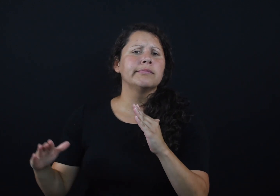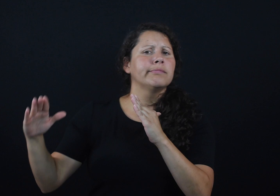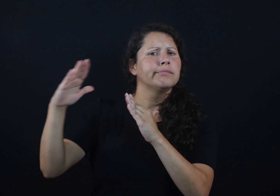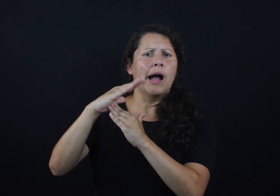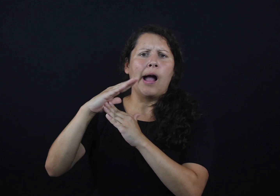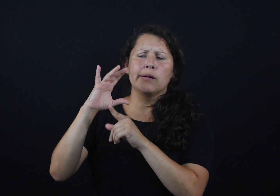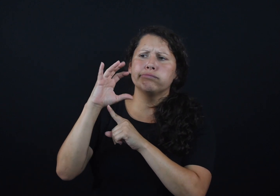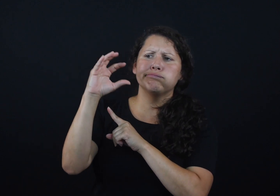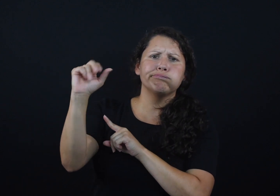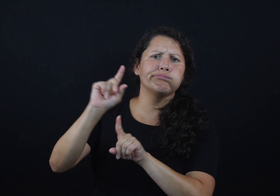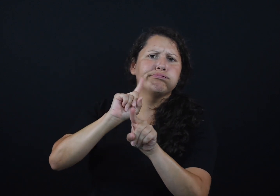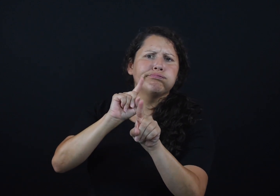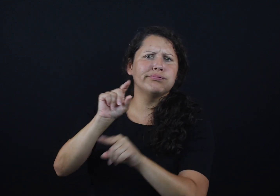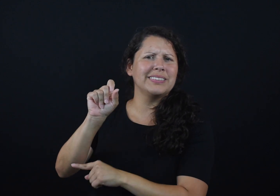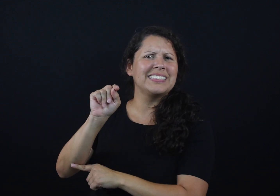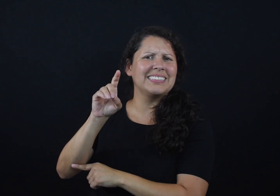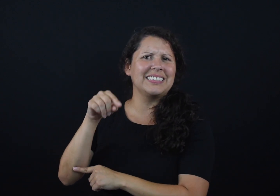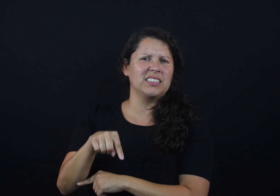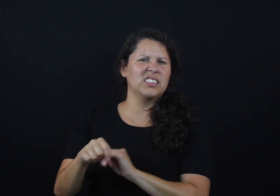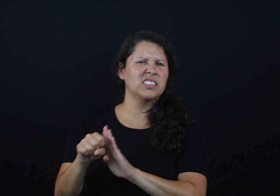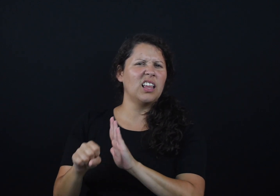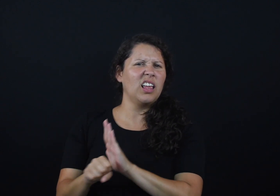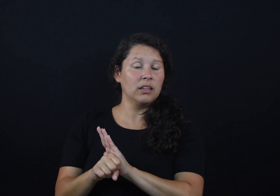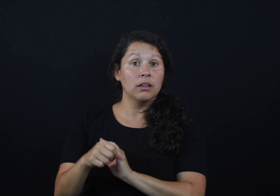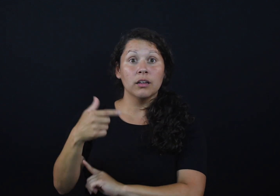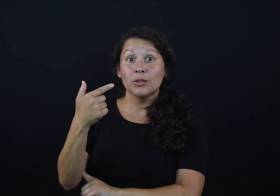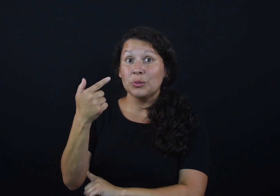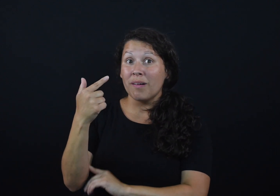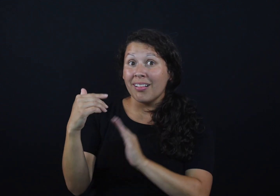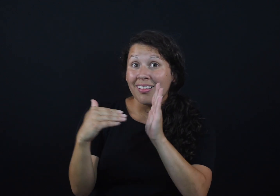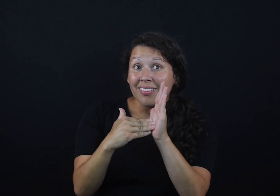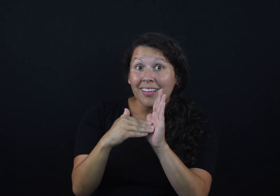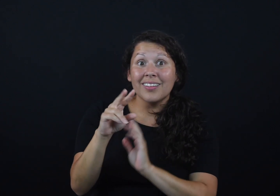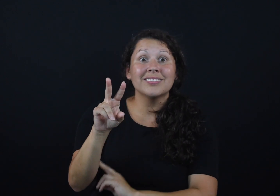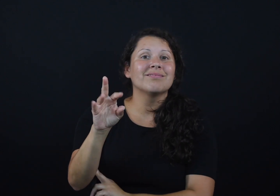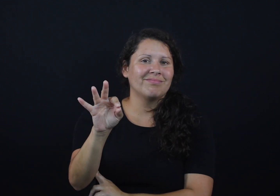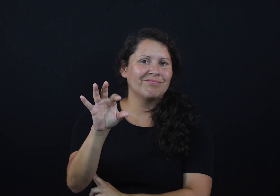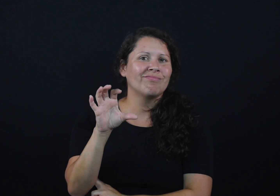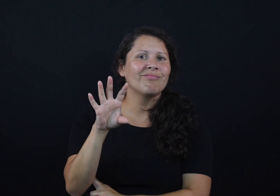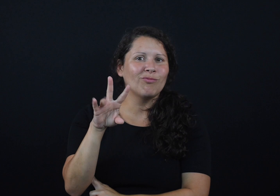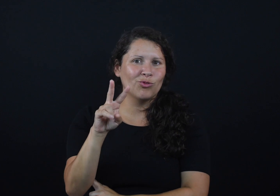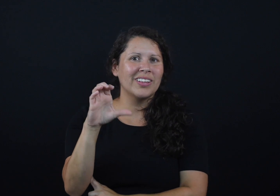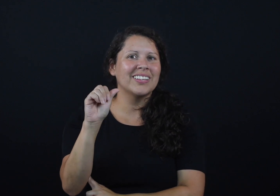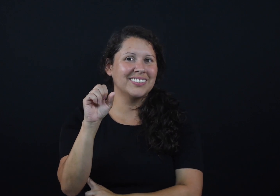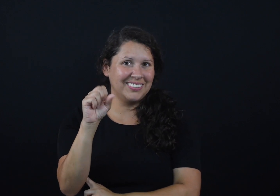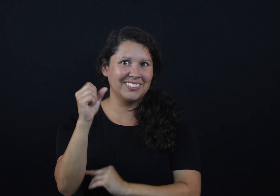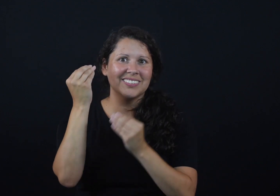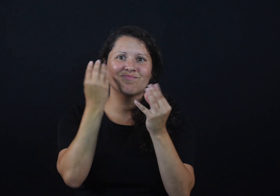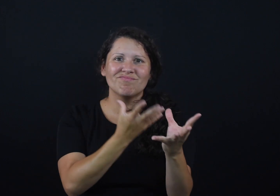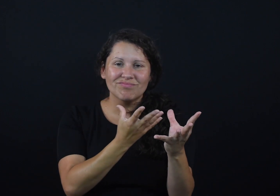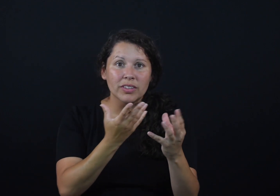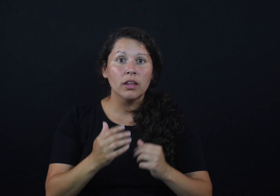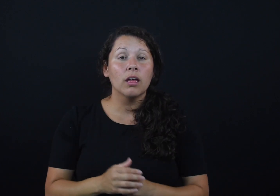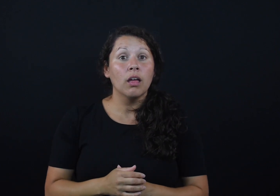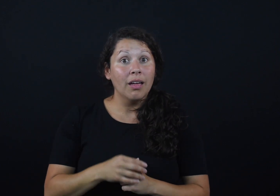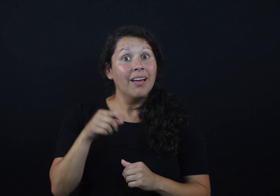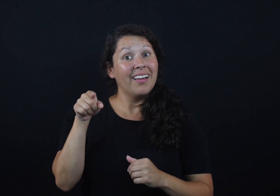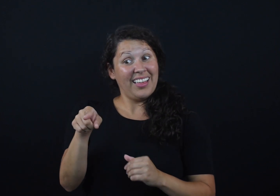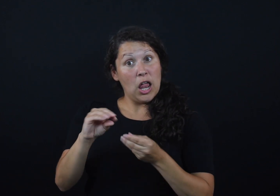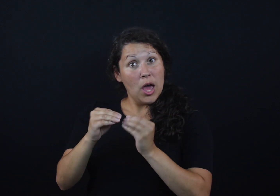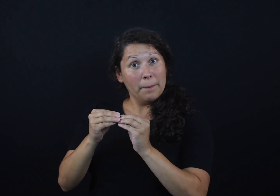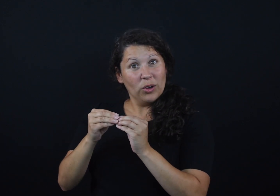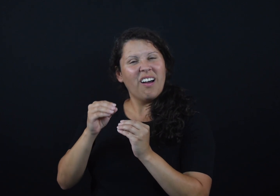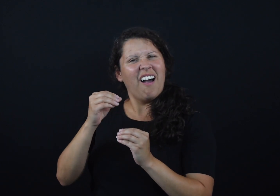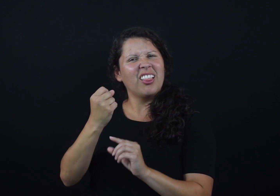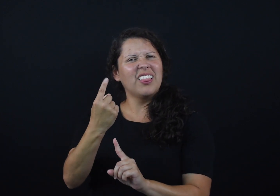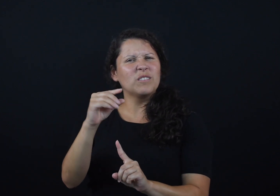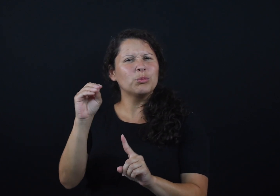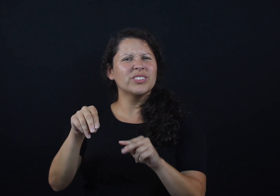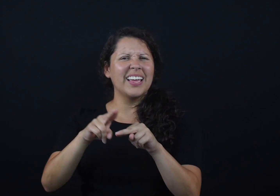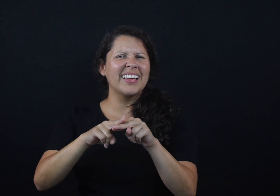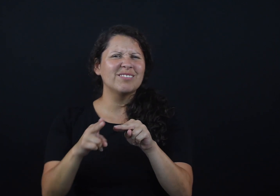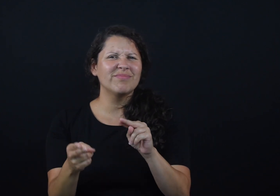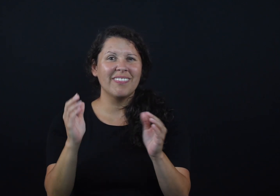top reported STD in the state with 21,942 cases reported. That figure reflects an 11% decrease